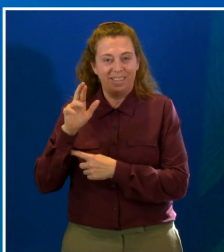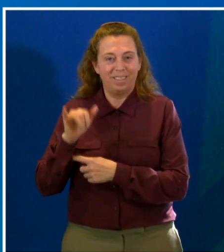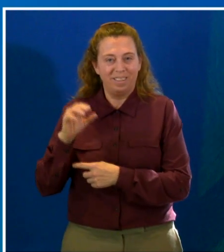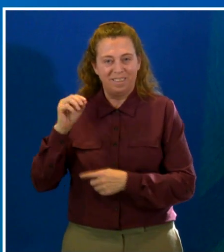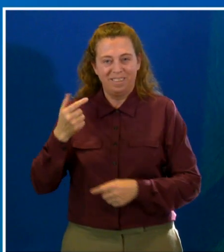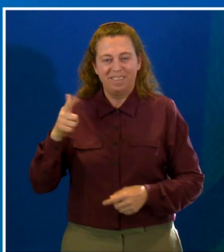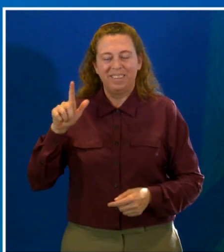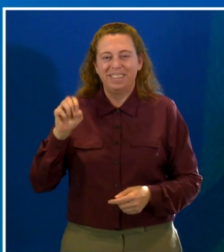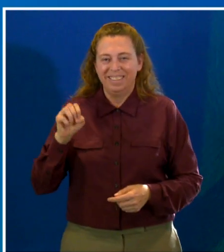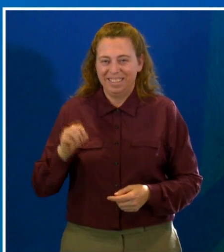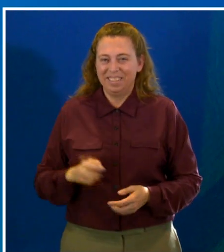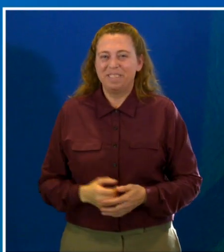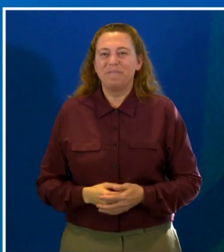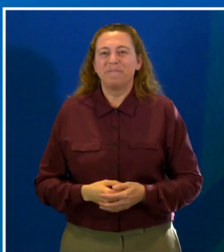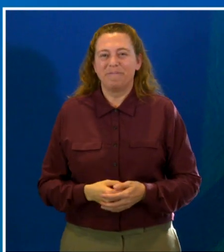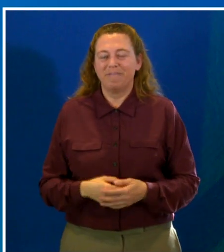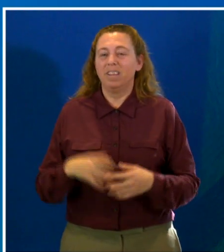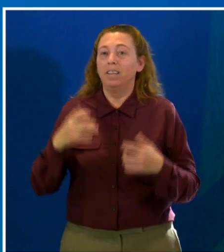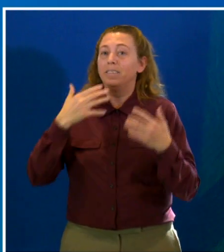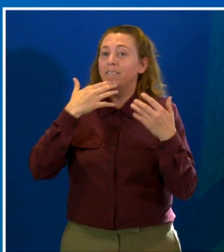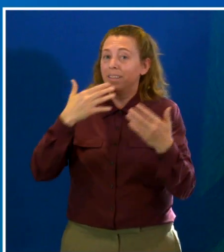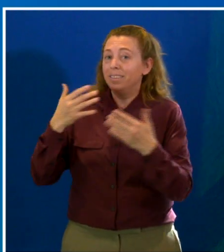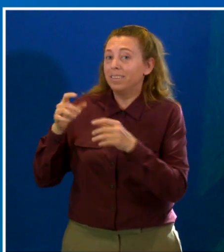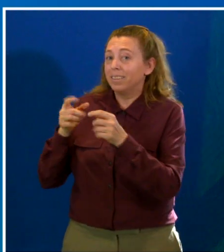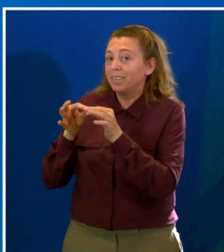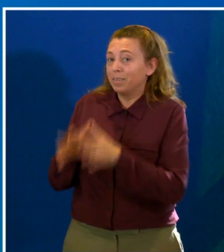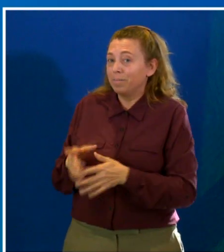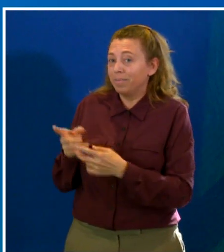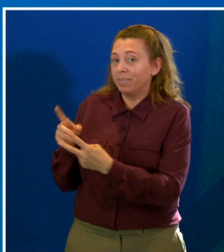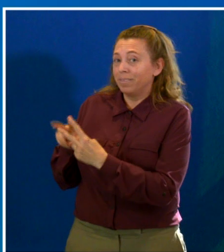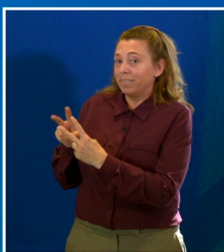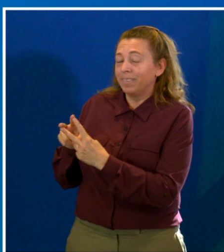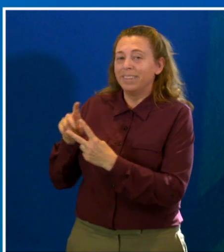Thank you to Seven Star and Sarah are American Sign Language interpreters today.